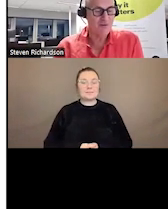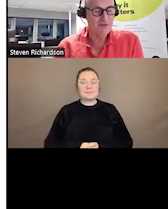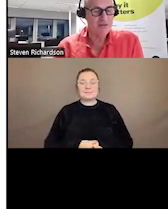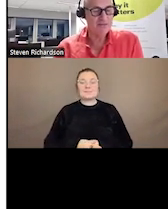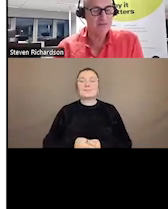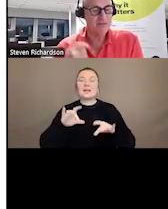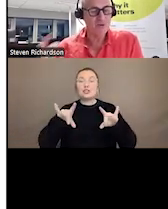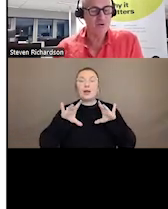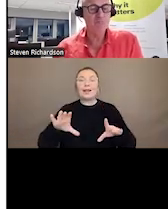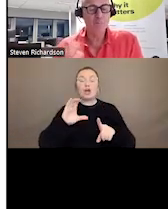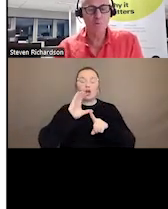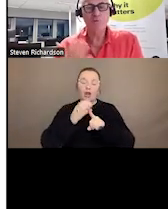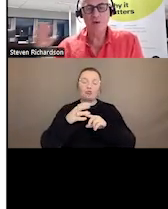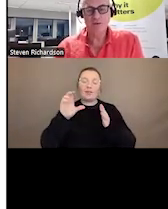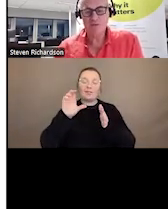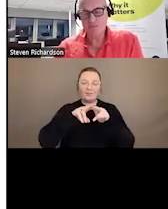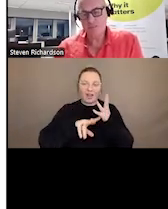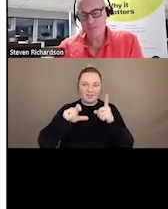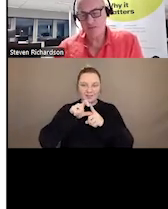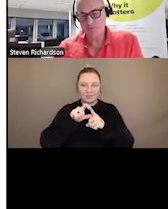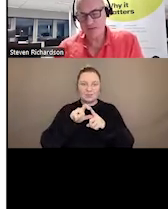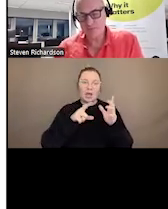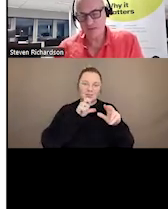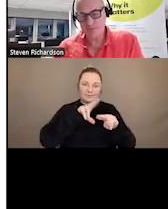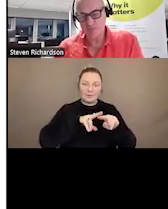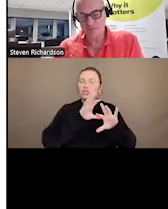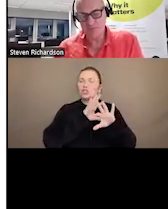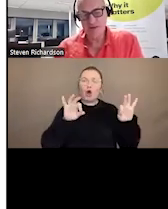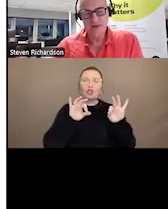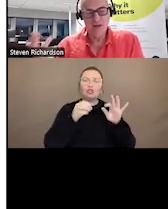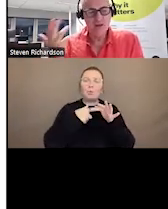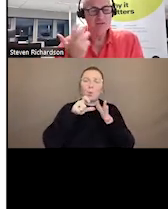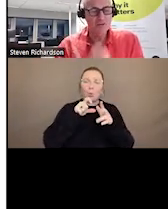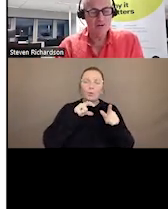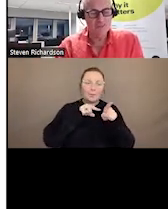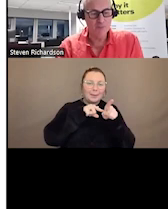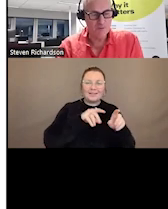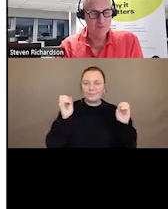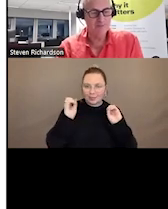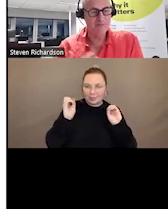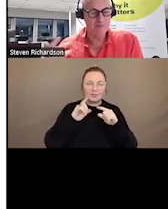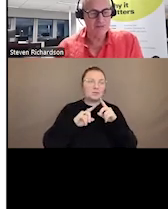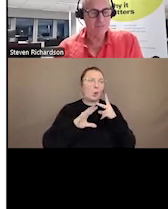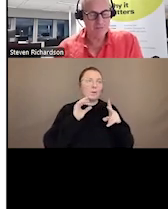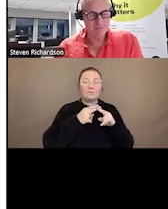Fund is that it is not a rewards based fundraising platform. It is not a for-profit fundraising